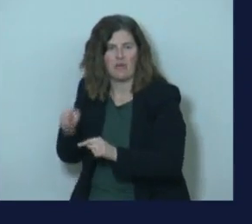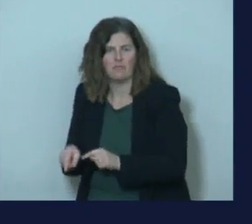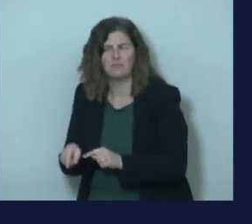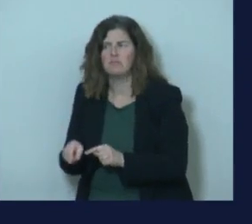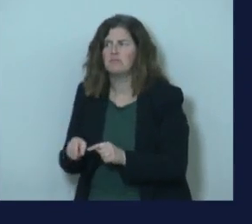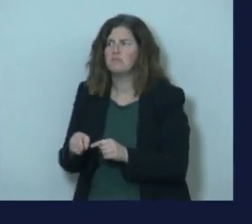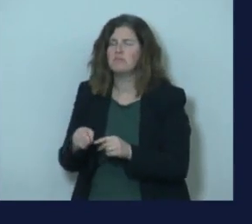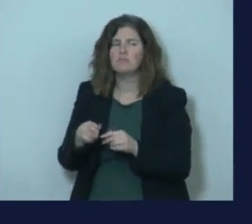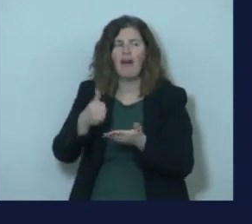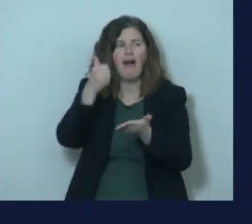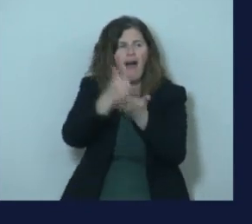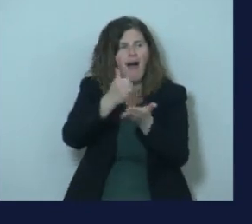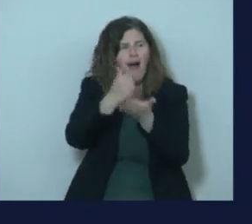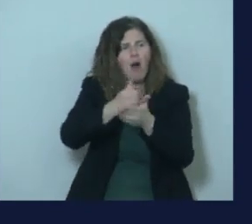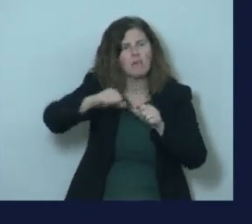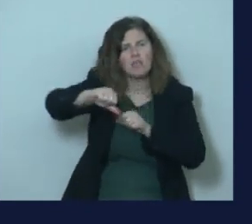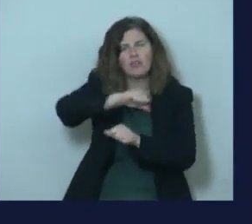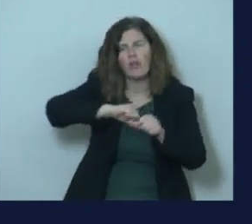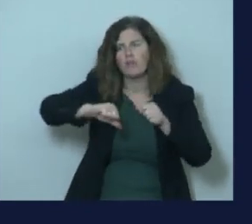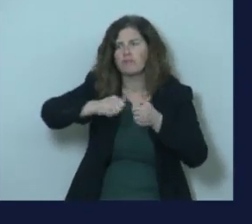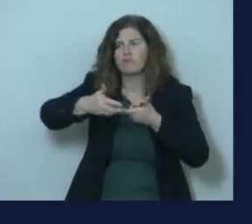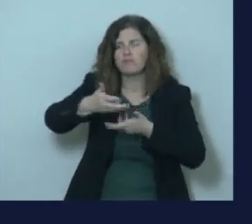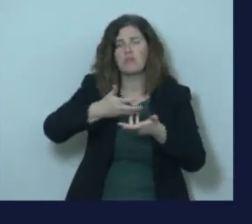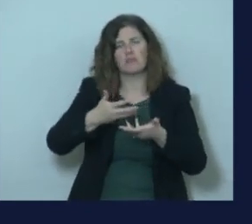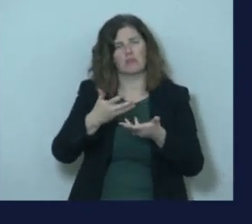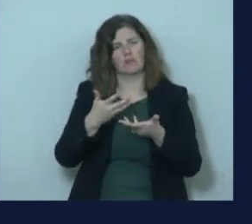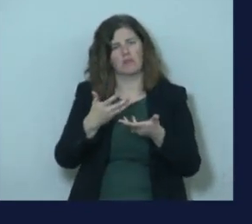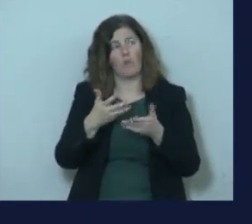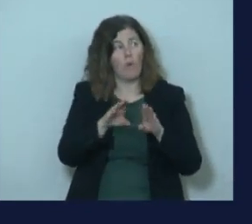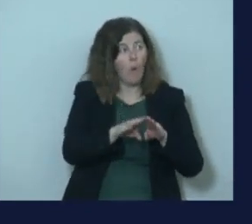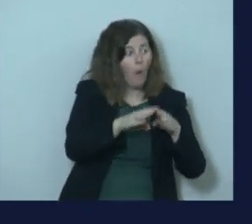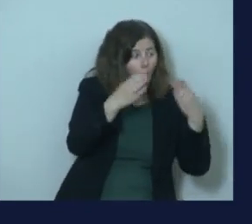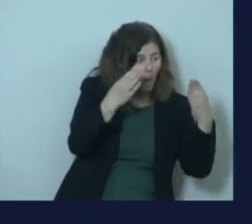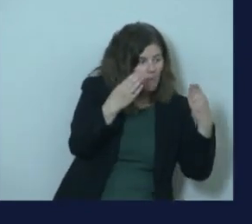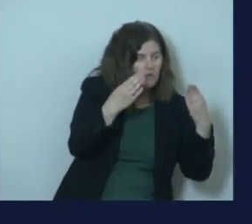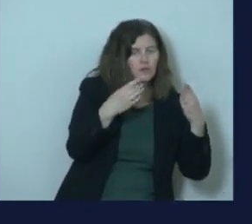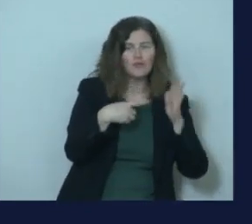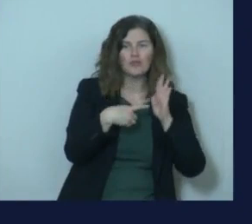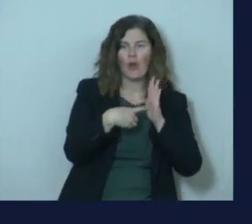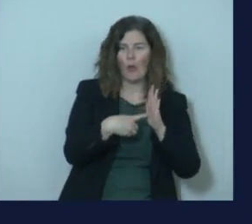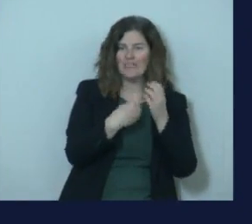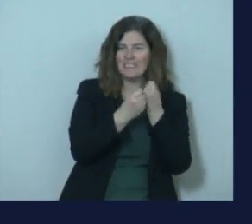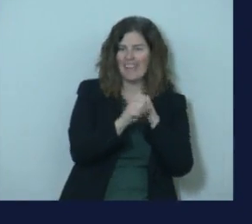BUNMLOCAL.COM IS A PLACE YOU CAN GO TO SEE WHERE YOU CAN SUPPORT LOCAL BUSINESSES.